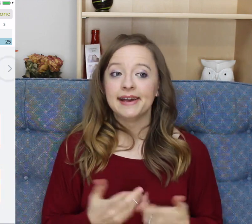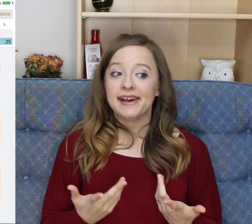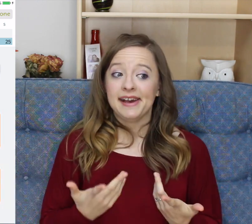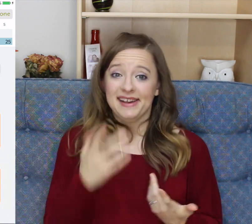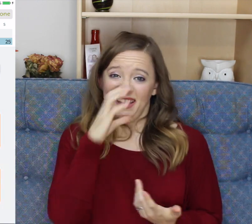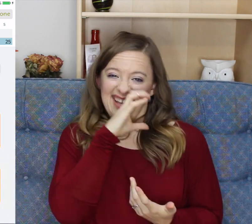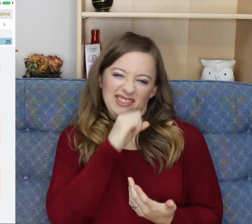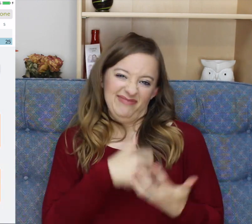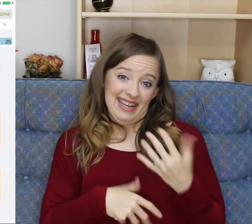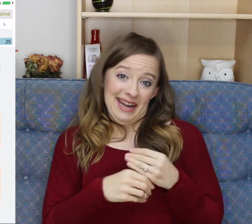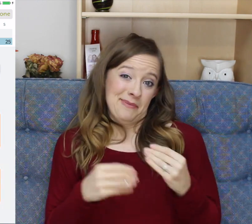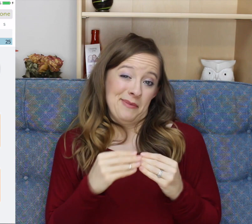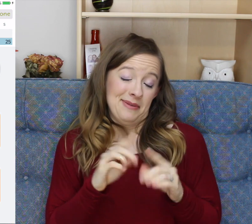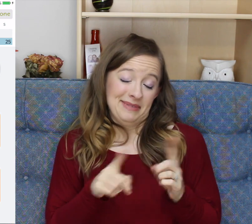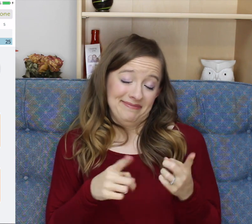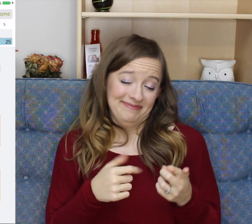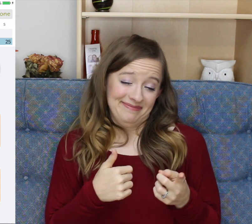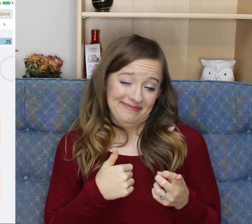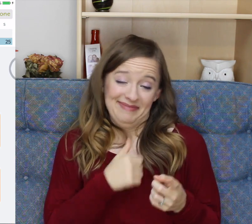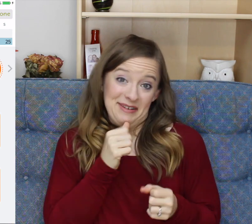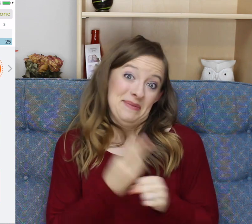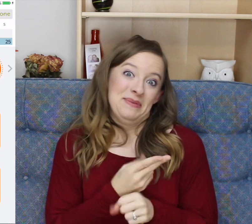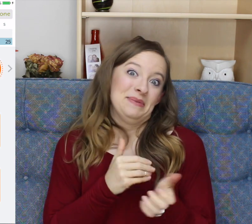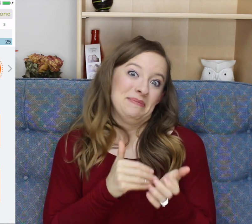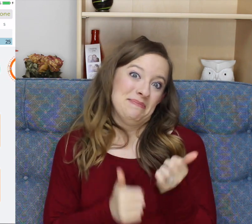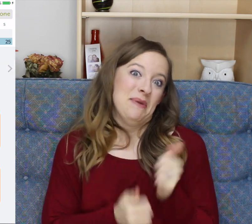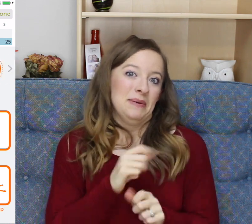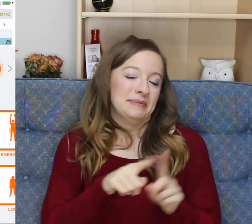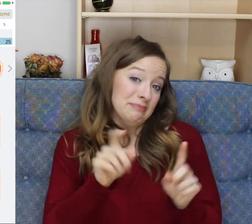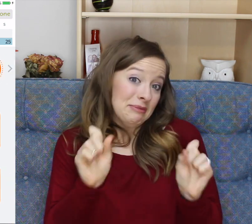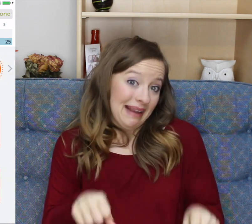Umm I guess you can add more, which I don't really use most of these.